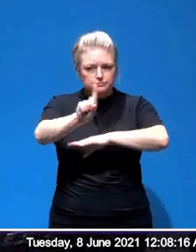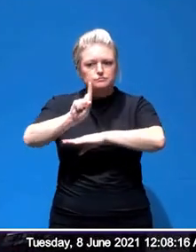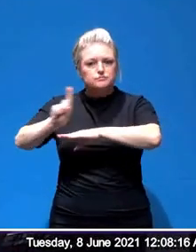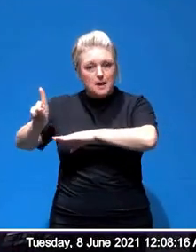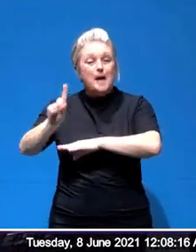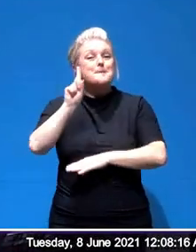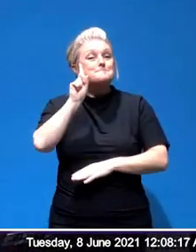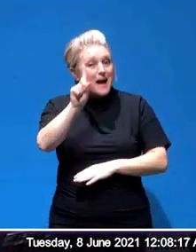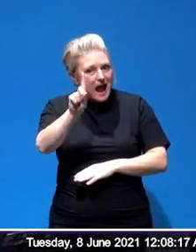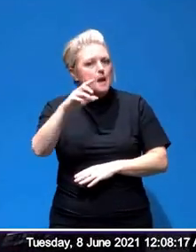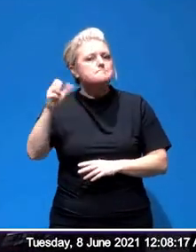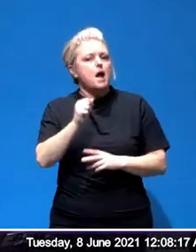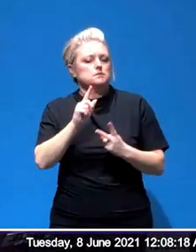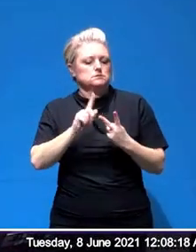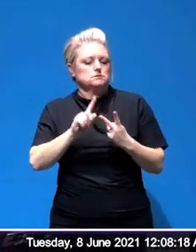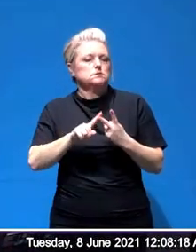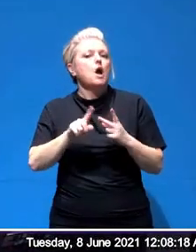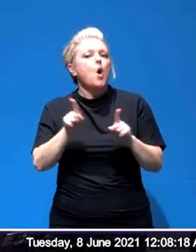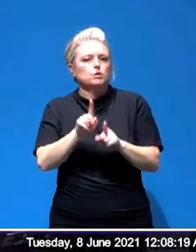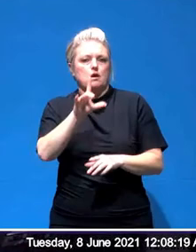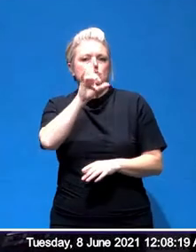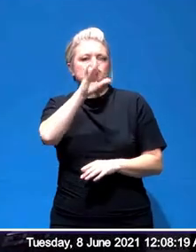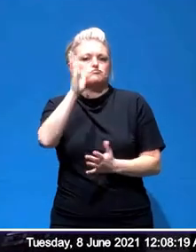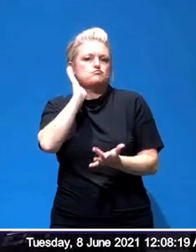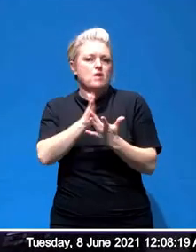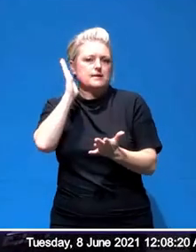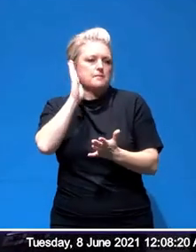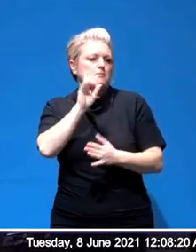The program should be expanded to include day options and people living